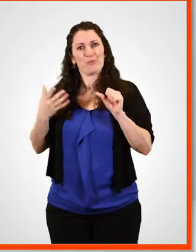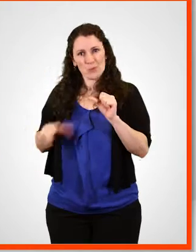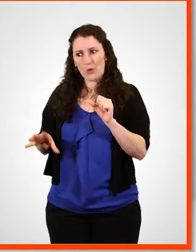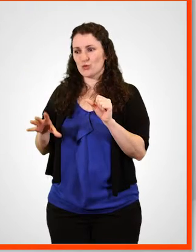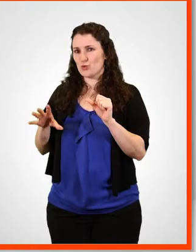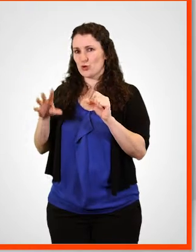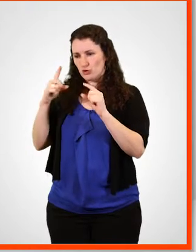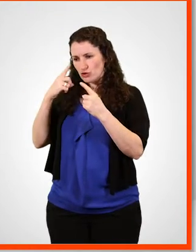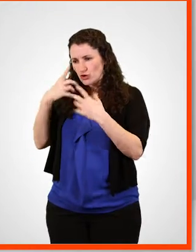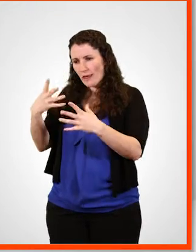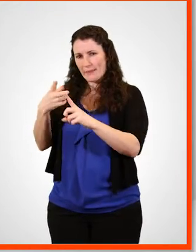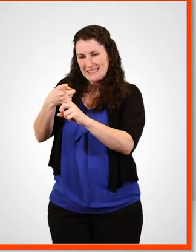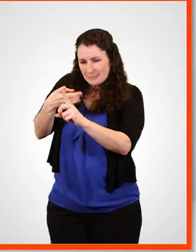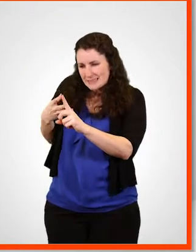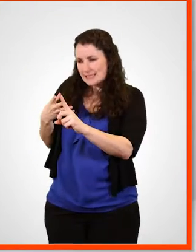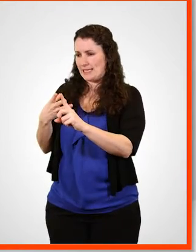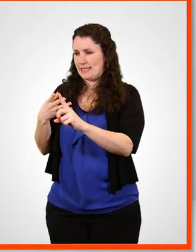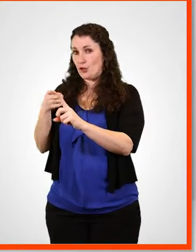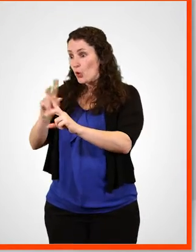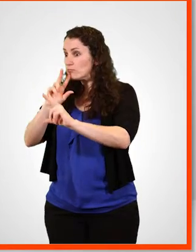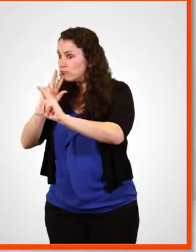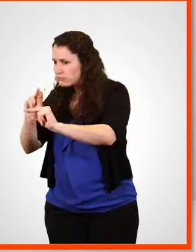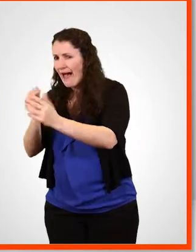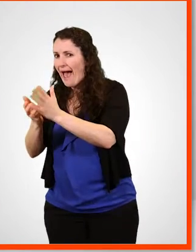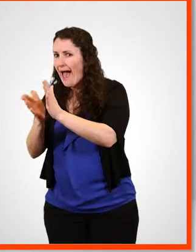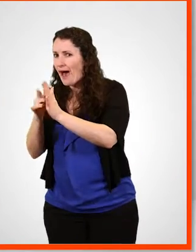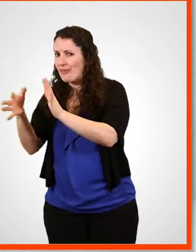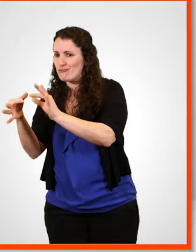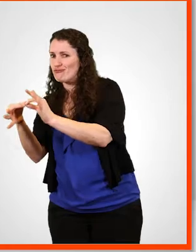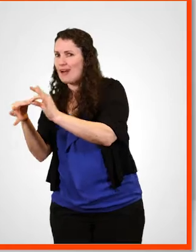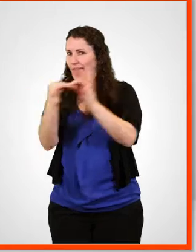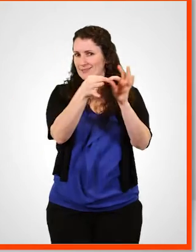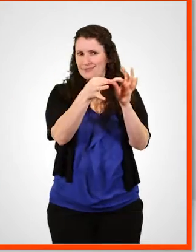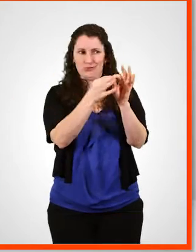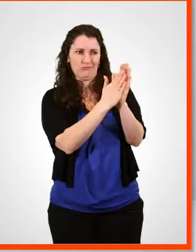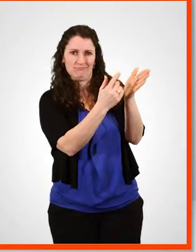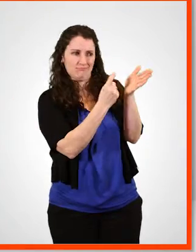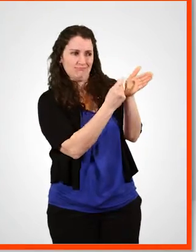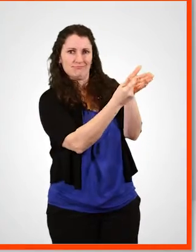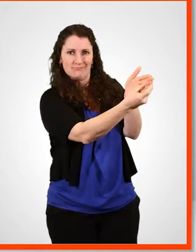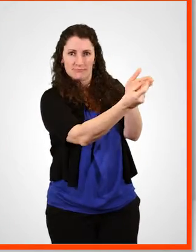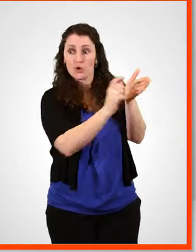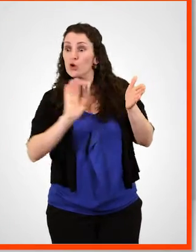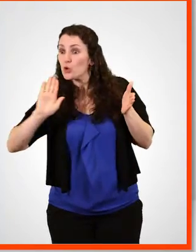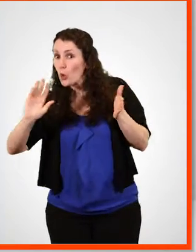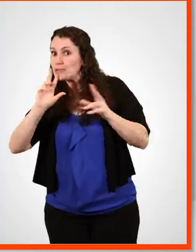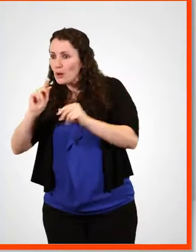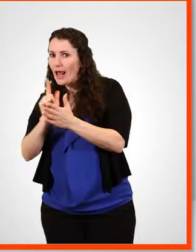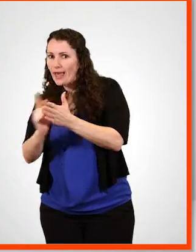is captured in those chicken tracks on the page and, more specifically, how their spoken language is represented in the script.